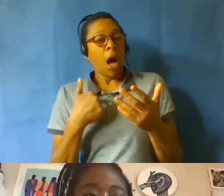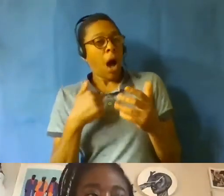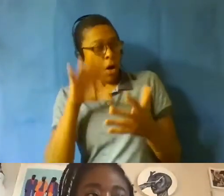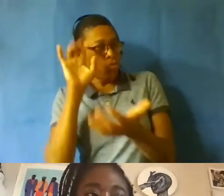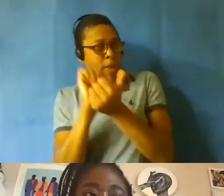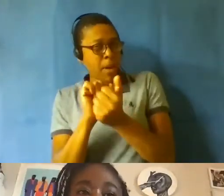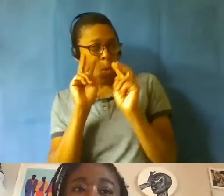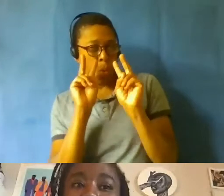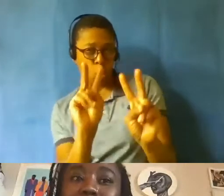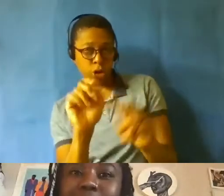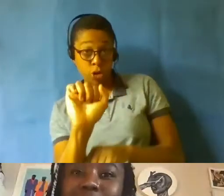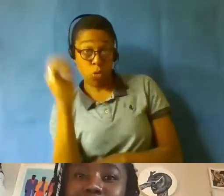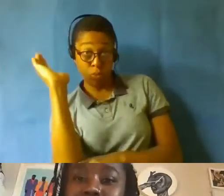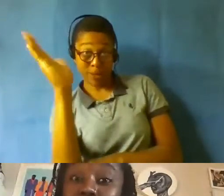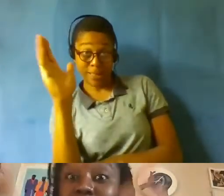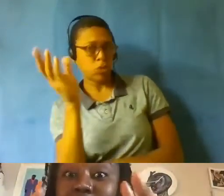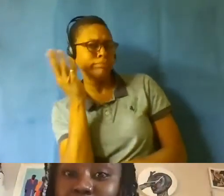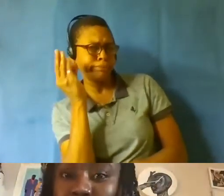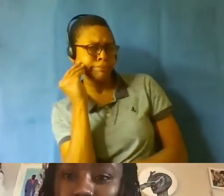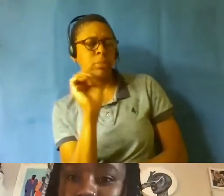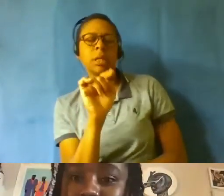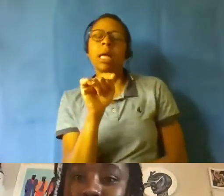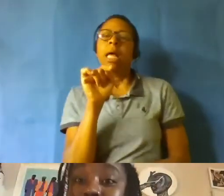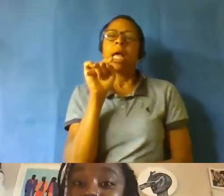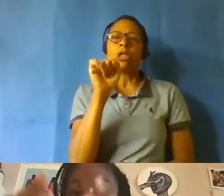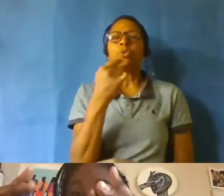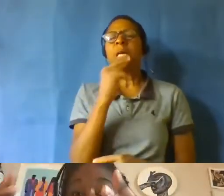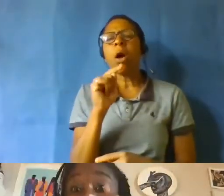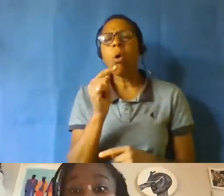someone's identity as all of these different parts and then disability